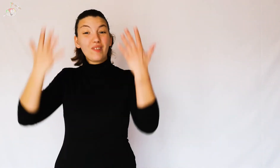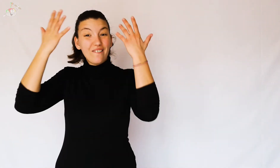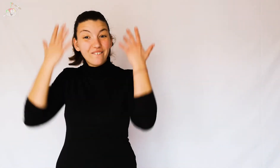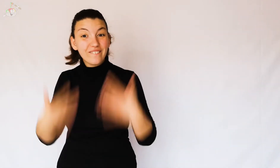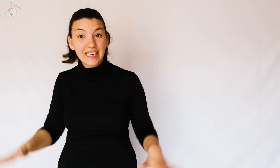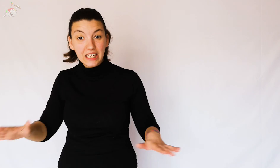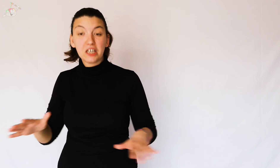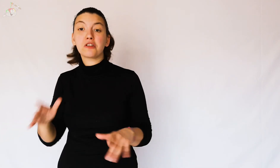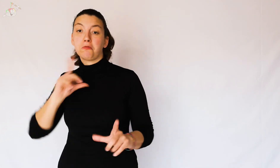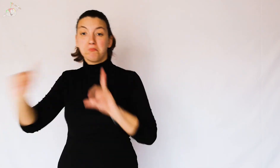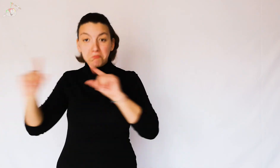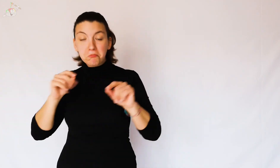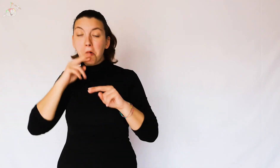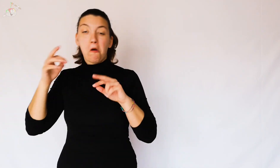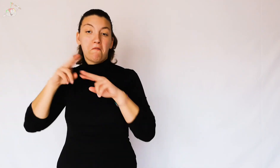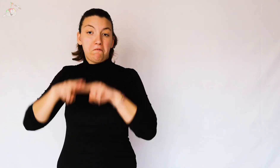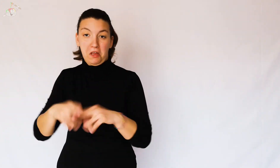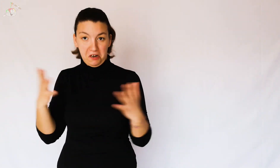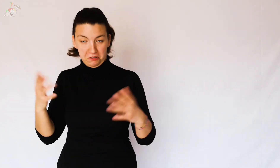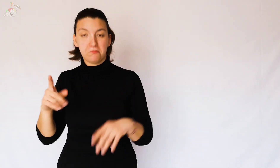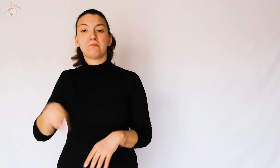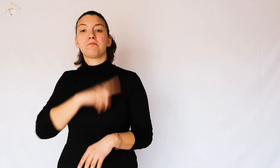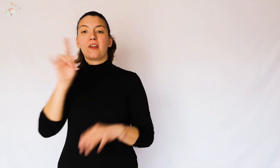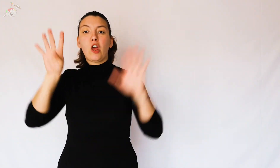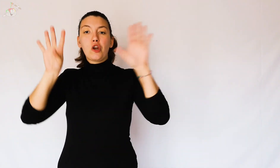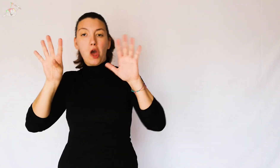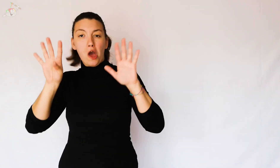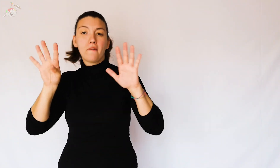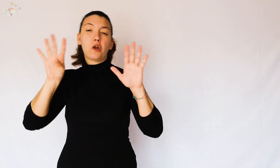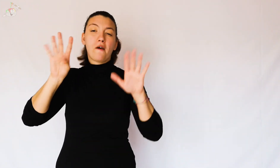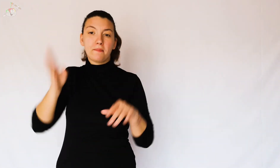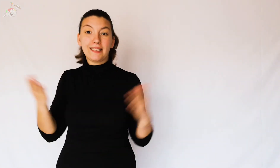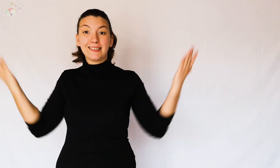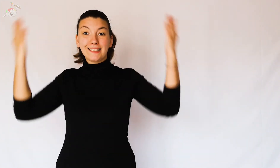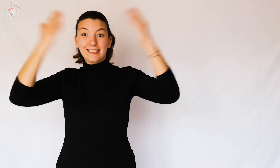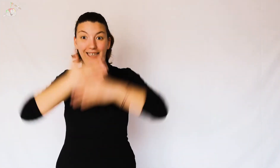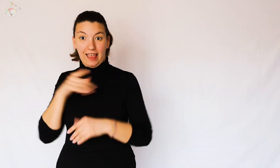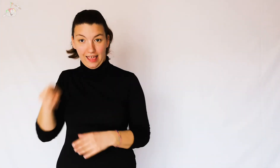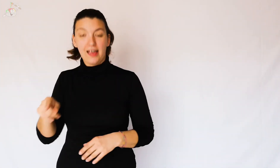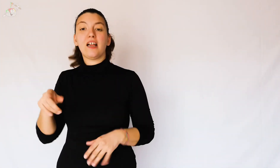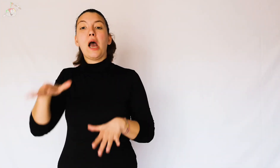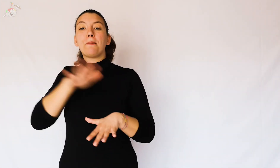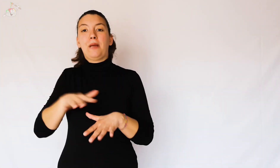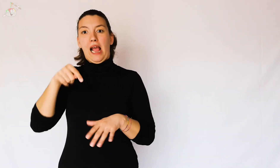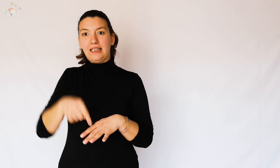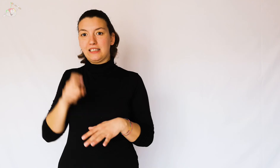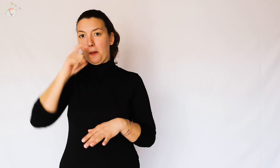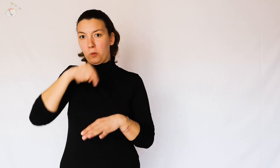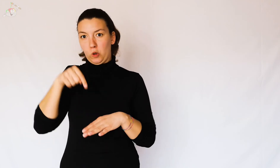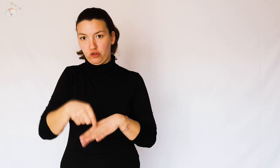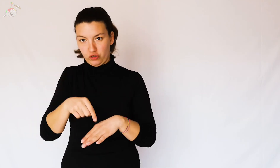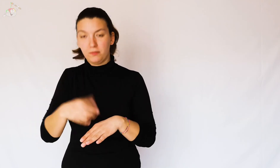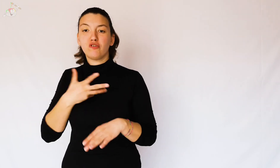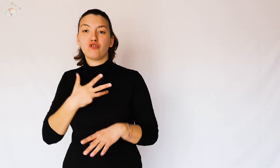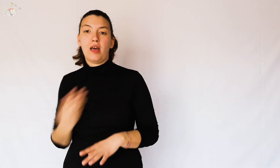Once finished, there are those who leave or those who stay. Around 9, 9 and a half in the evening in the town hall square